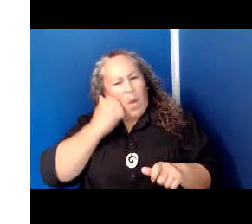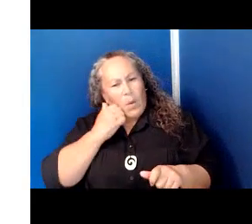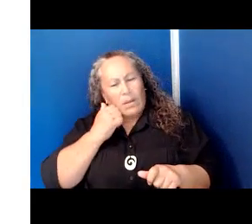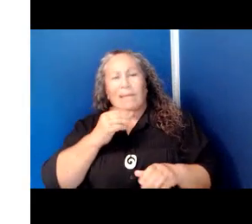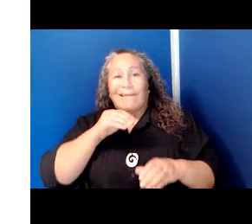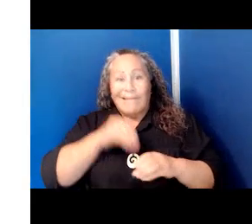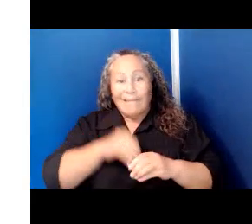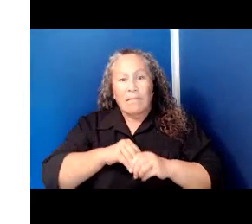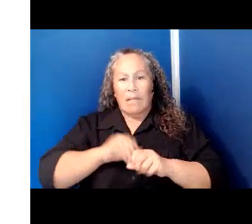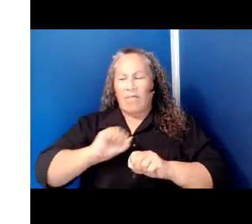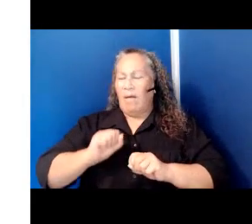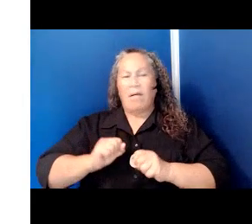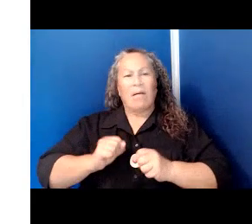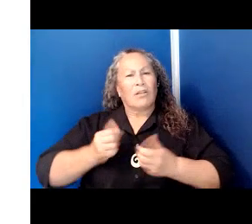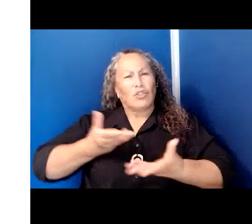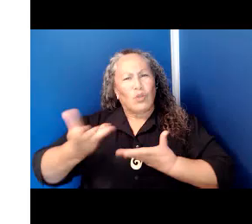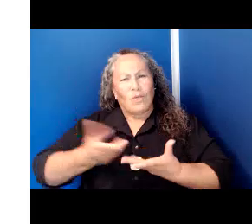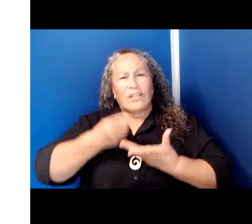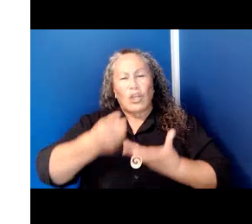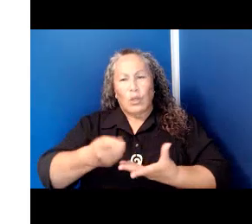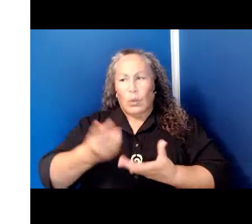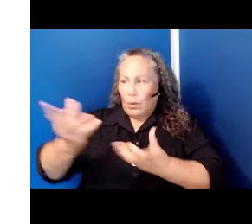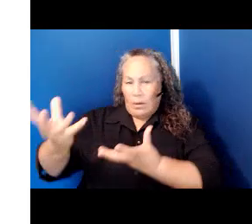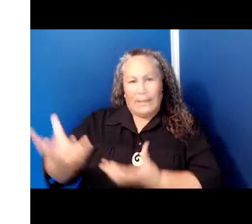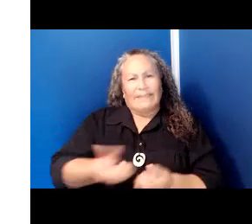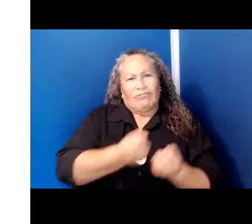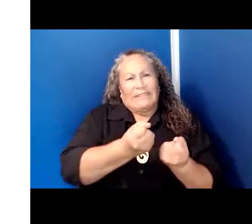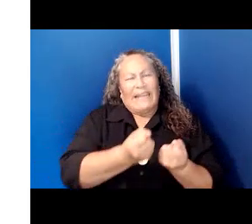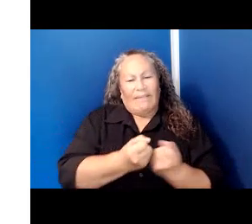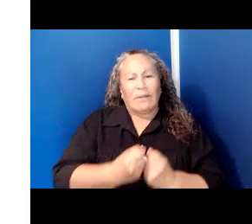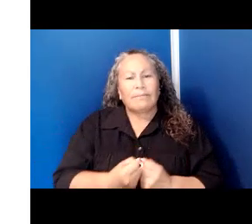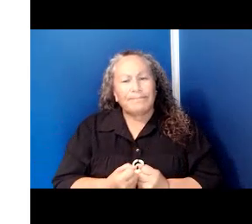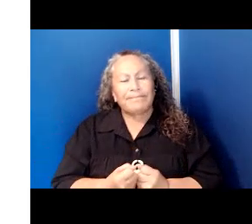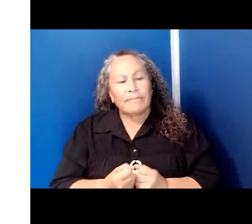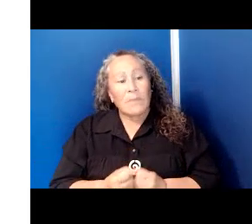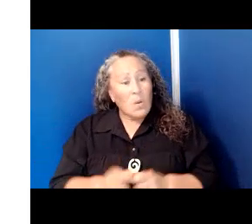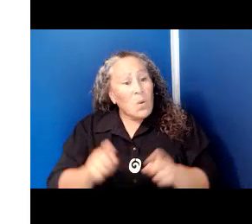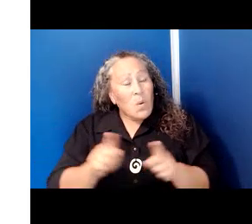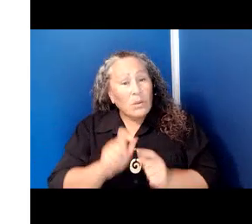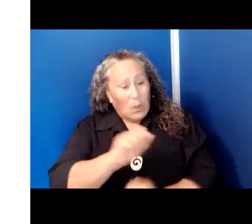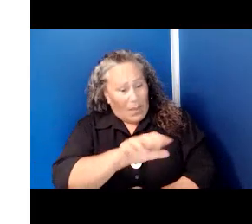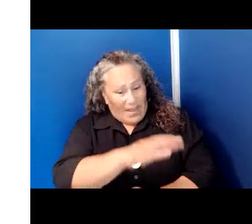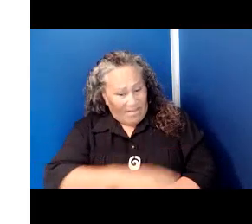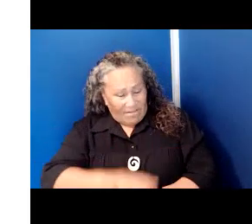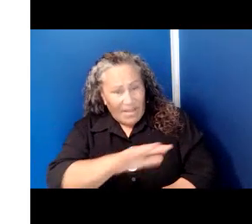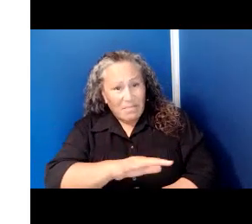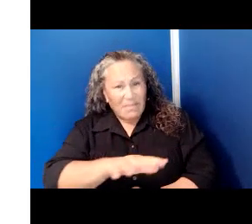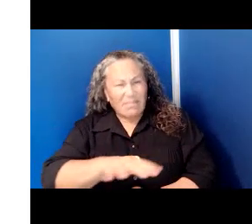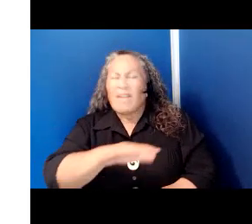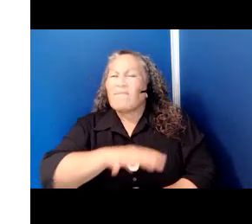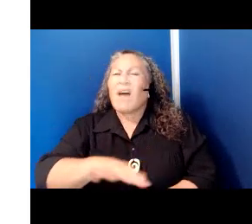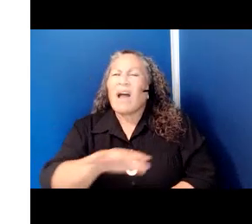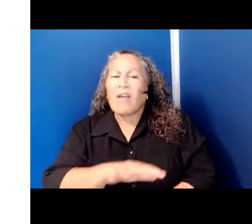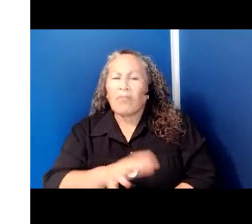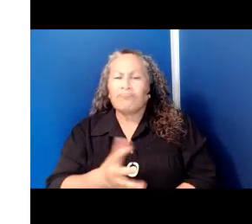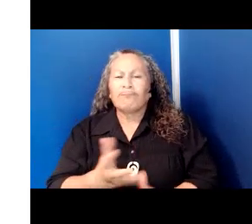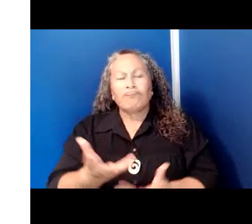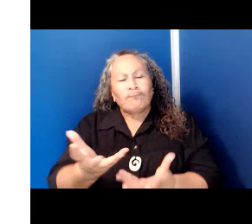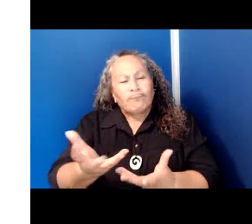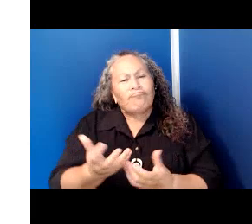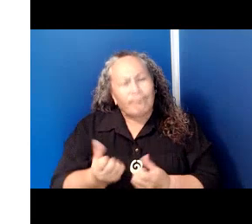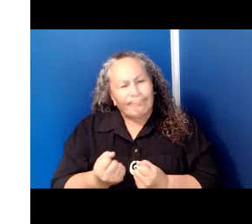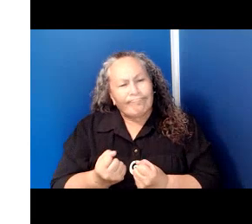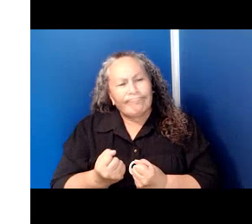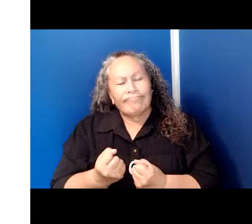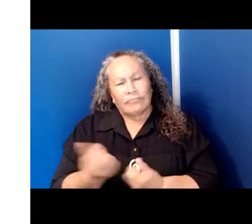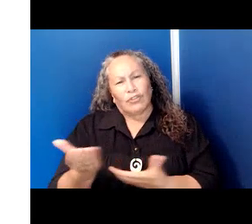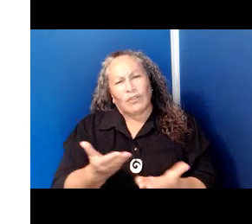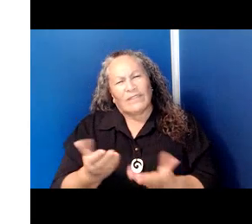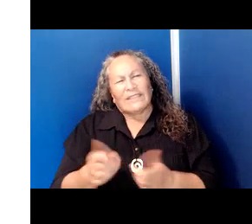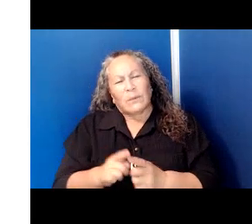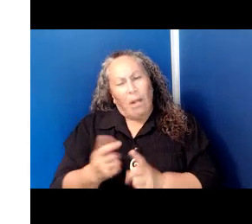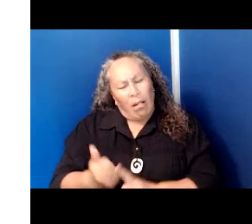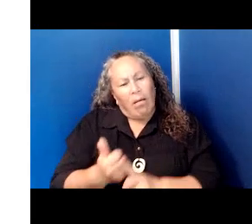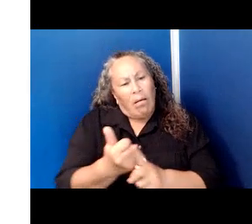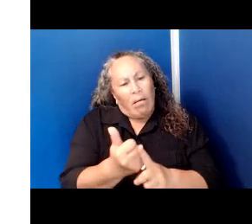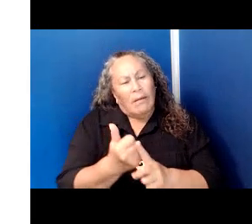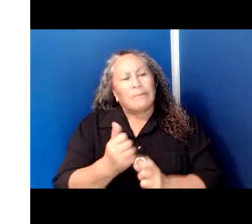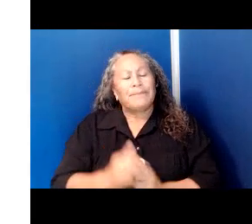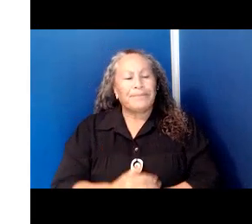the services they procure as well as the voices and experiences of families and whānau. Secondly,